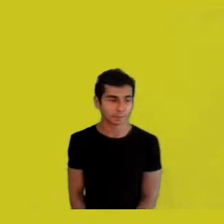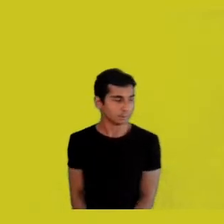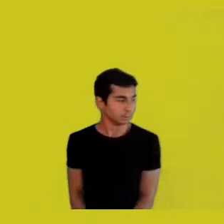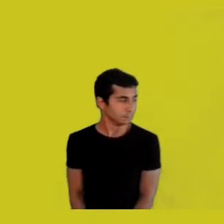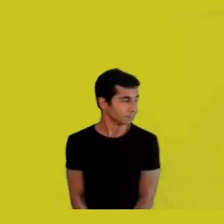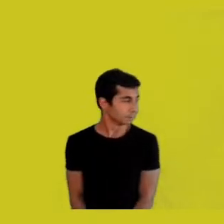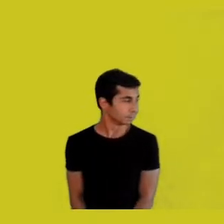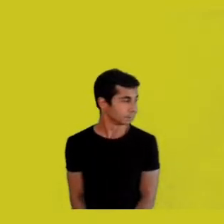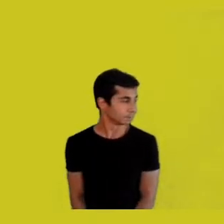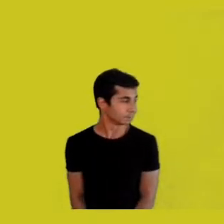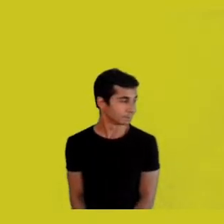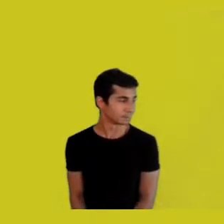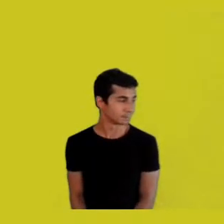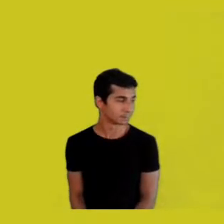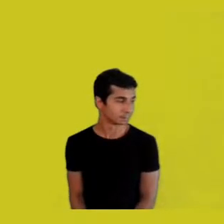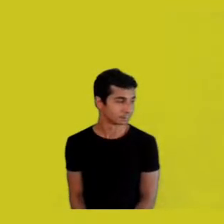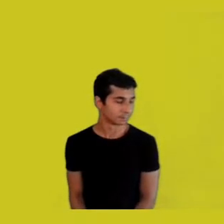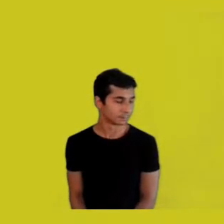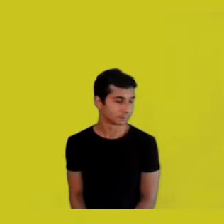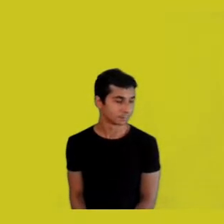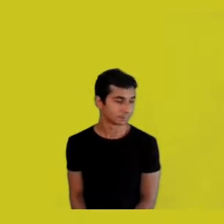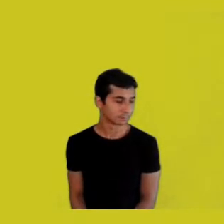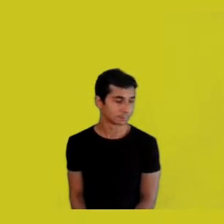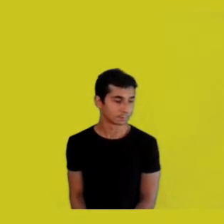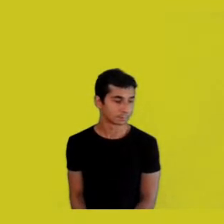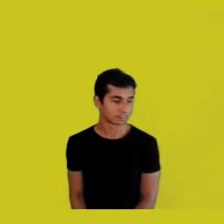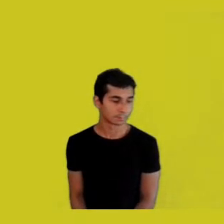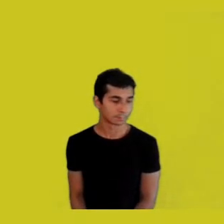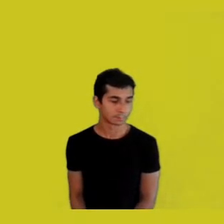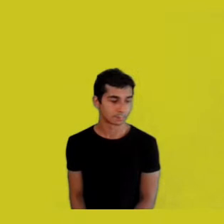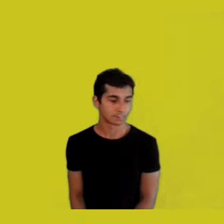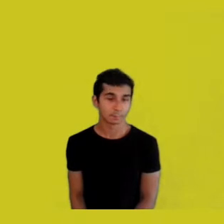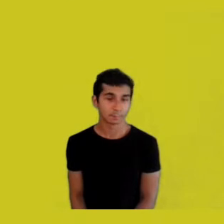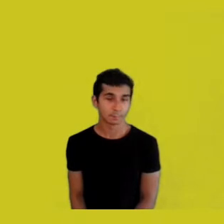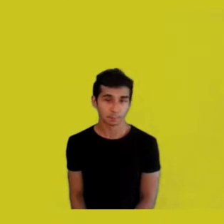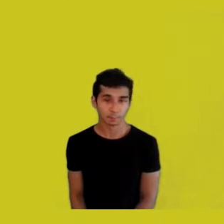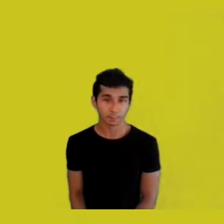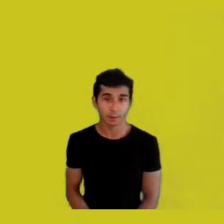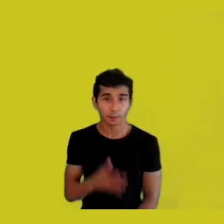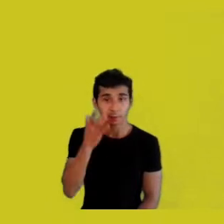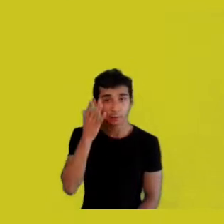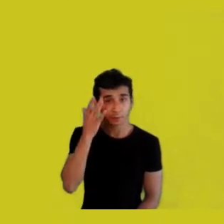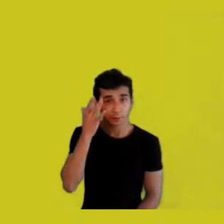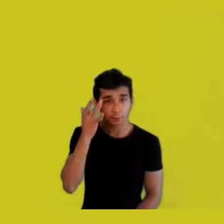So, I don’t know whether this is, indeed, “to theater”.